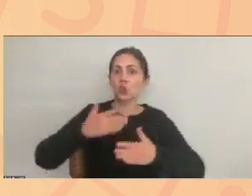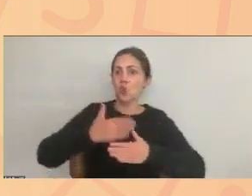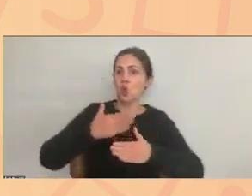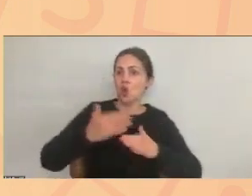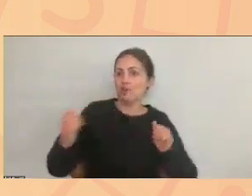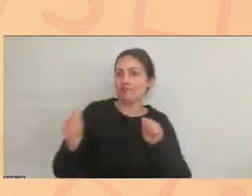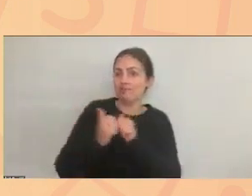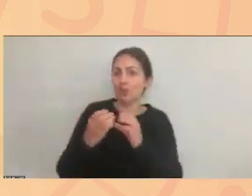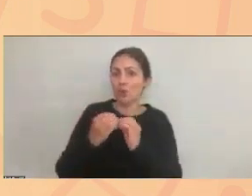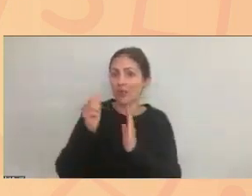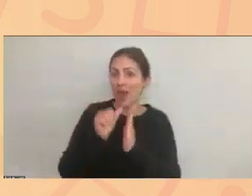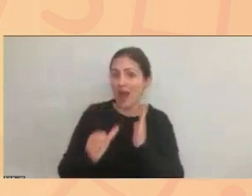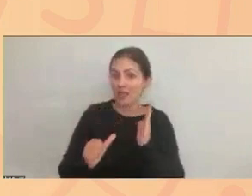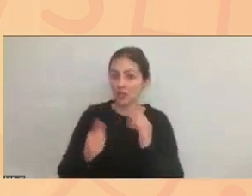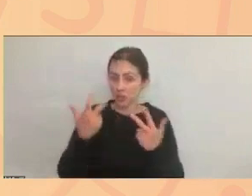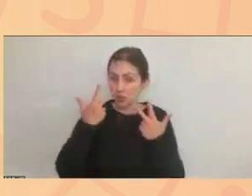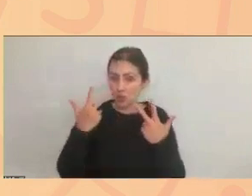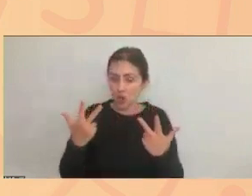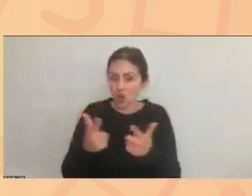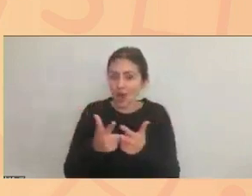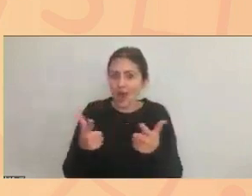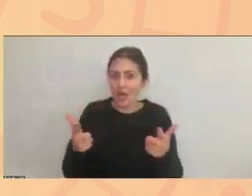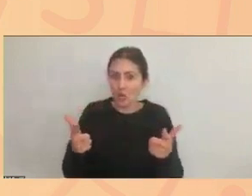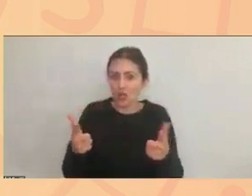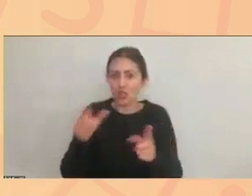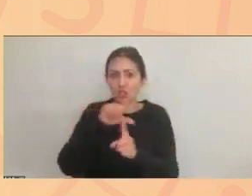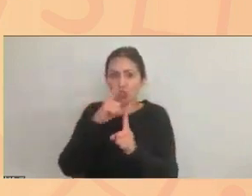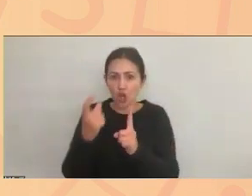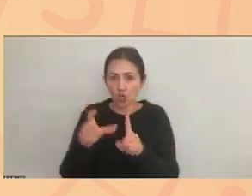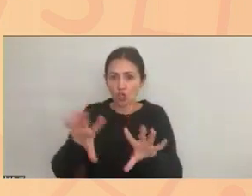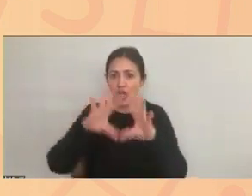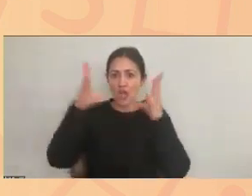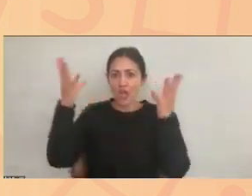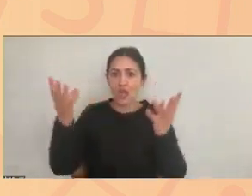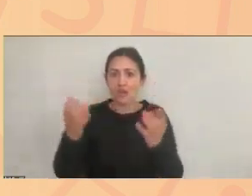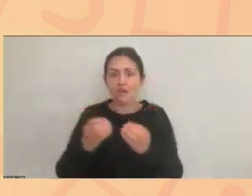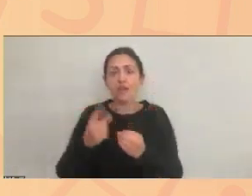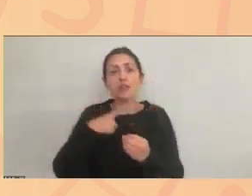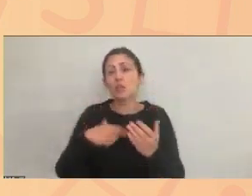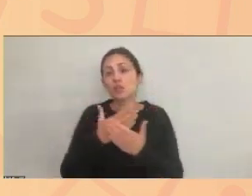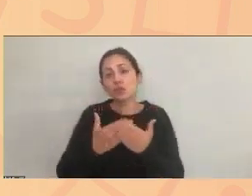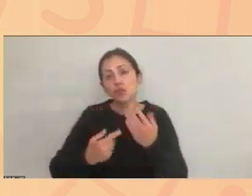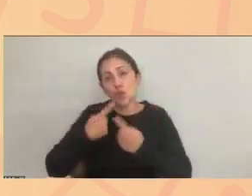It captures also language with our culture and the storytelling that's happening here Baya Gawiy.